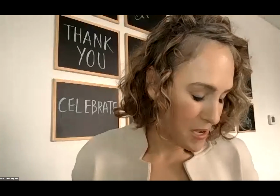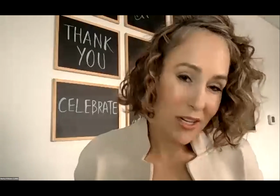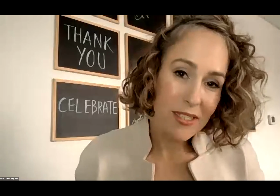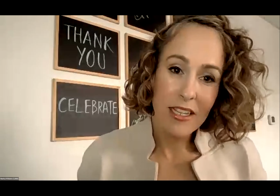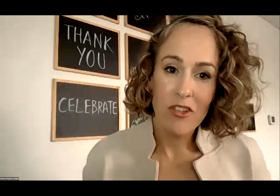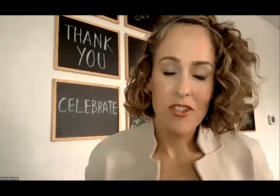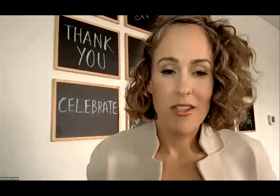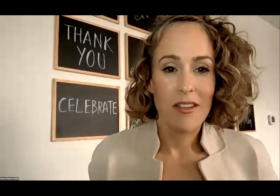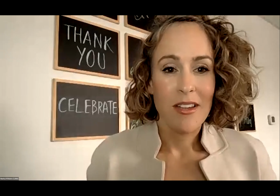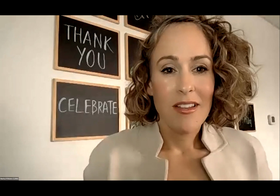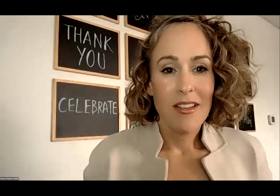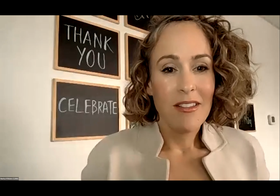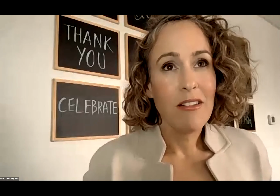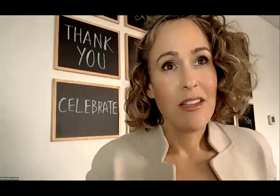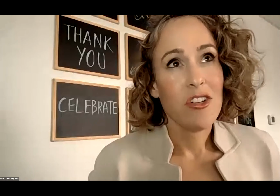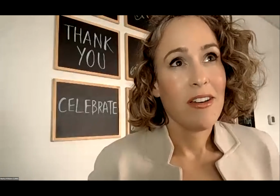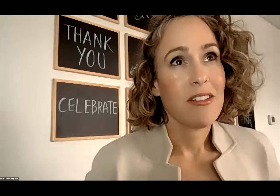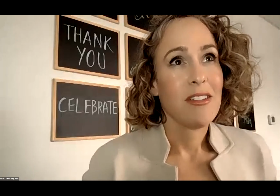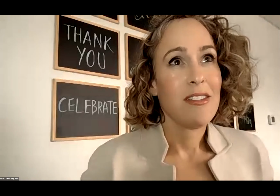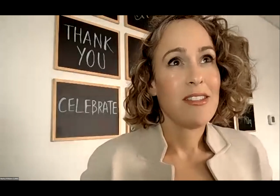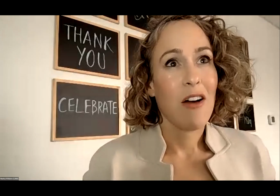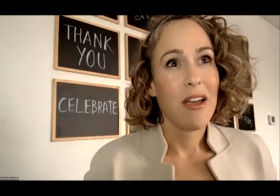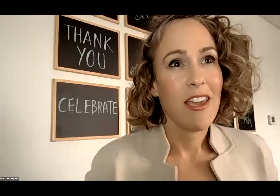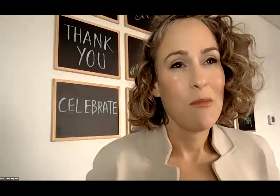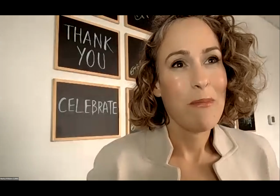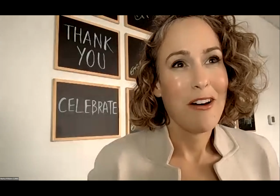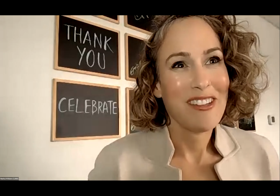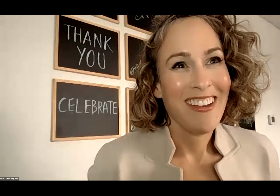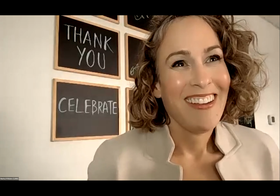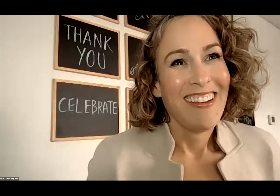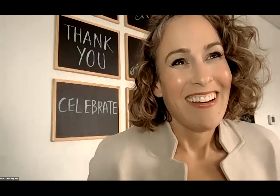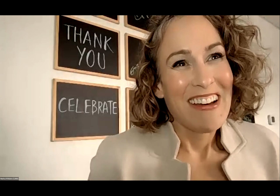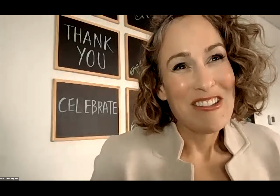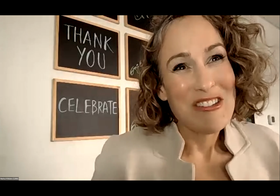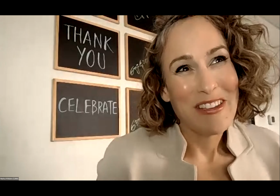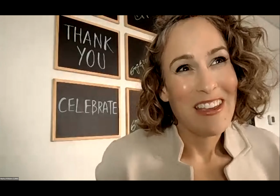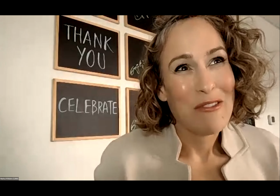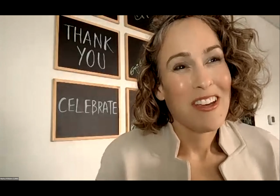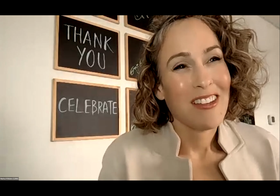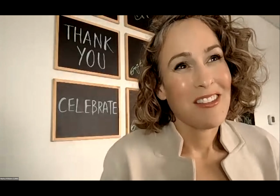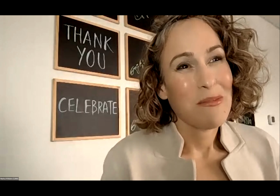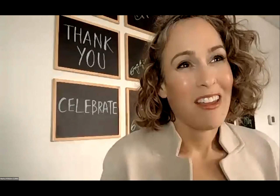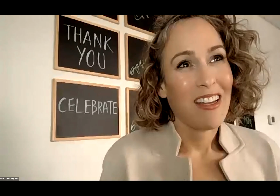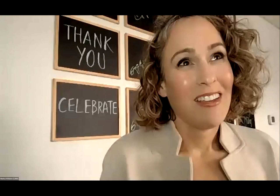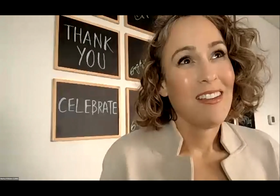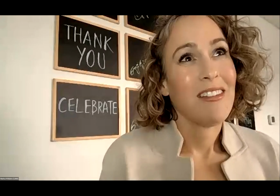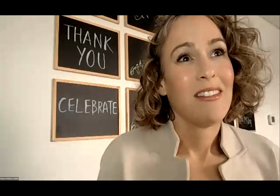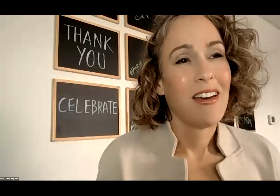I wanted to give you just a little introduction to how I came about doing language access planning.